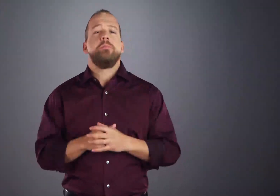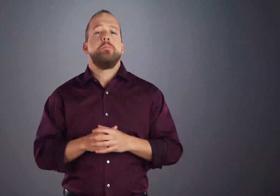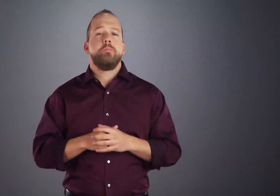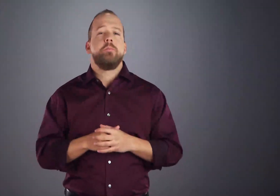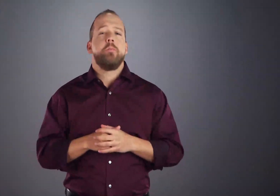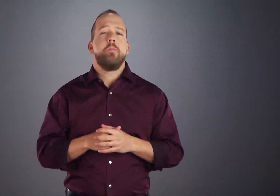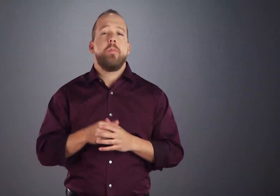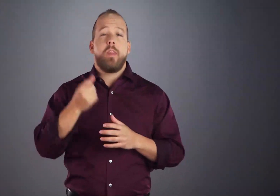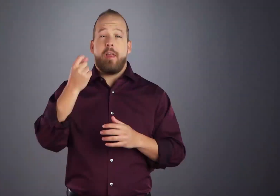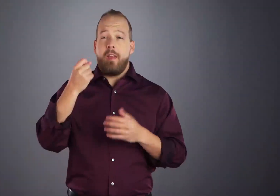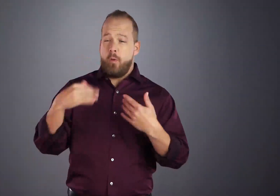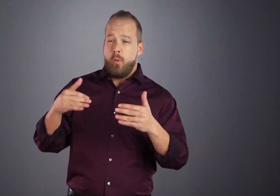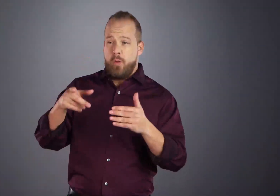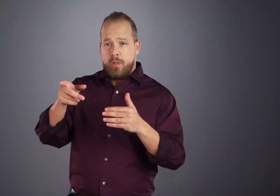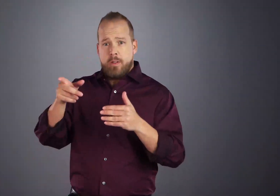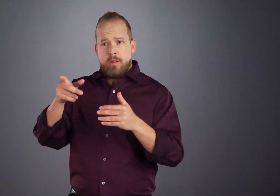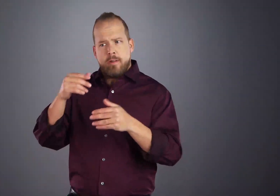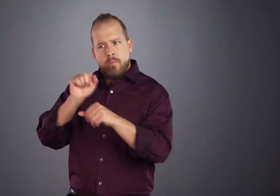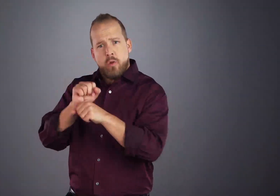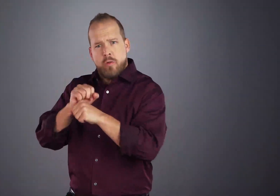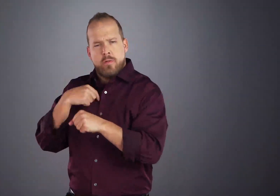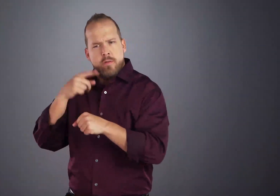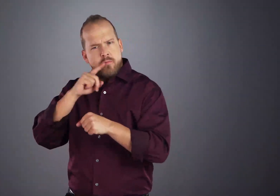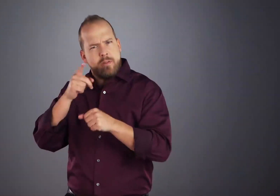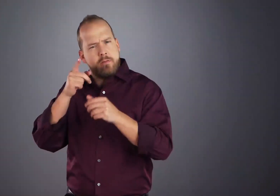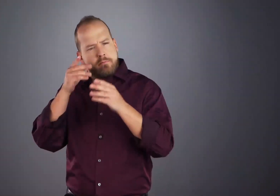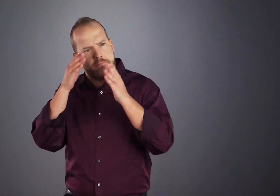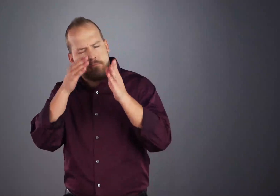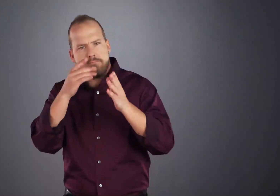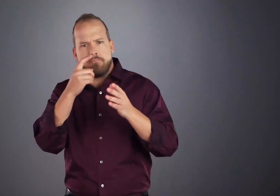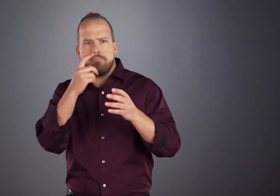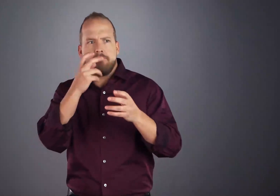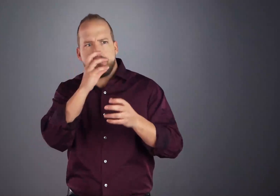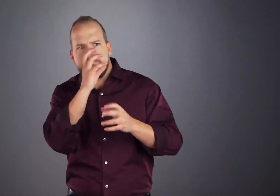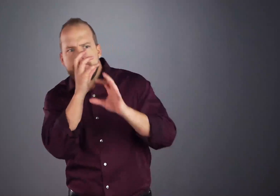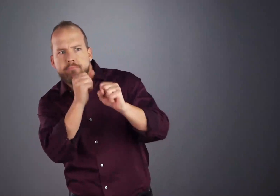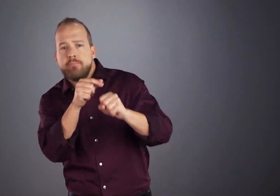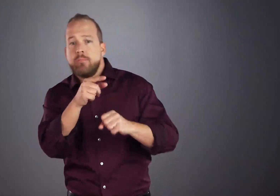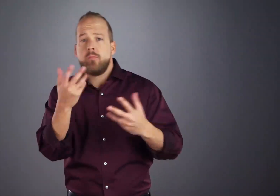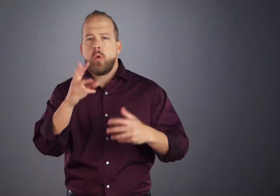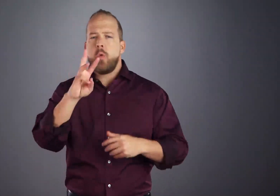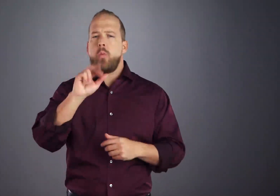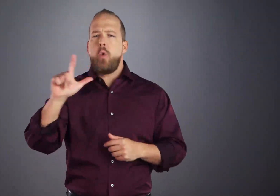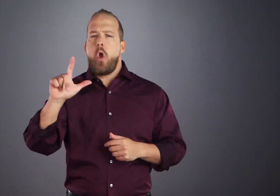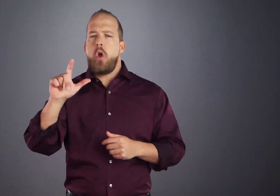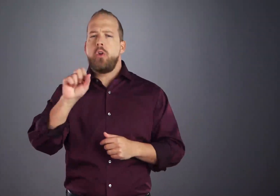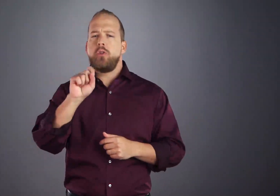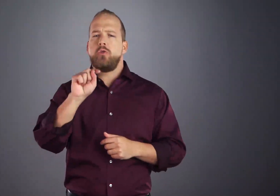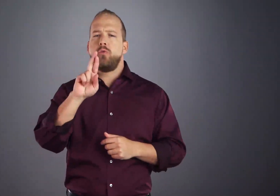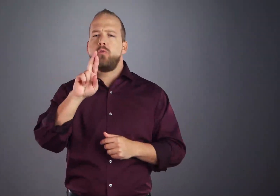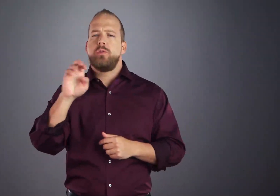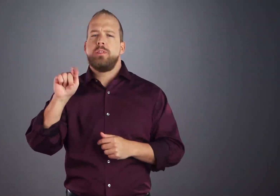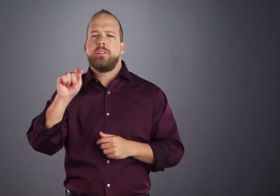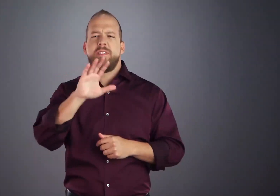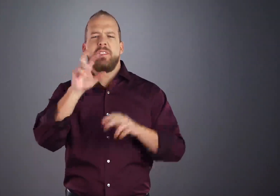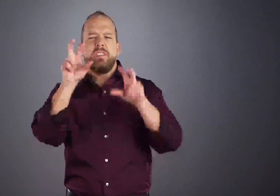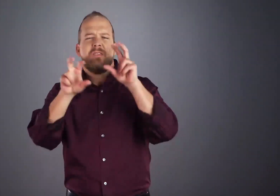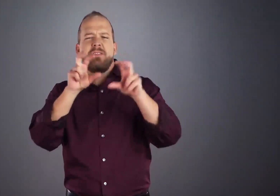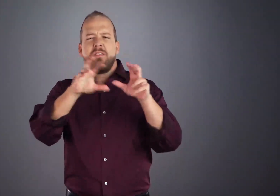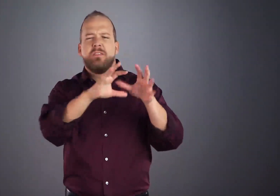My work took me about Wall Street and little by little I became interested in the market.